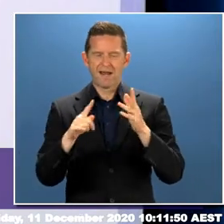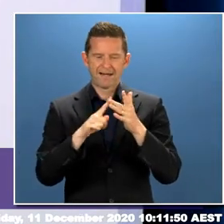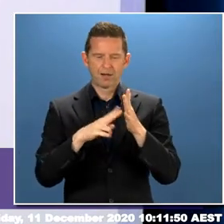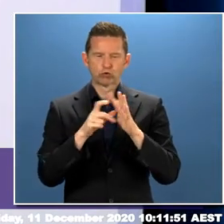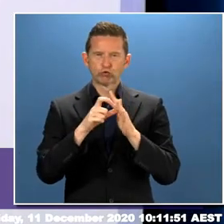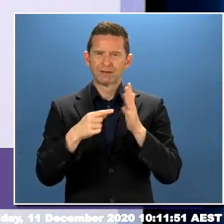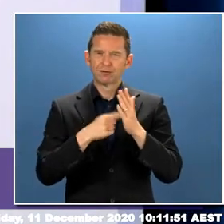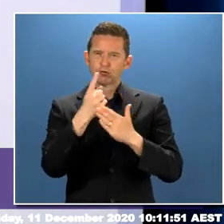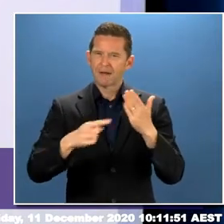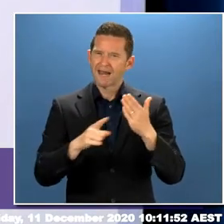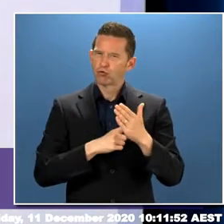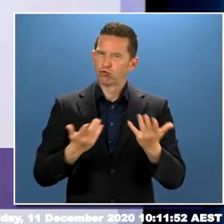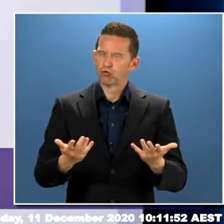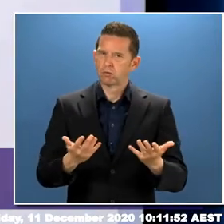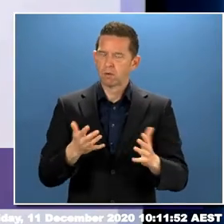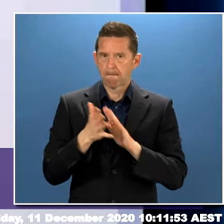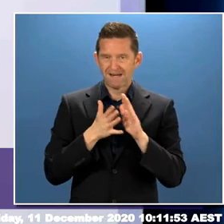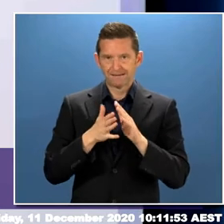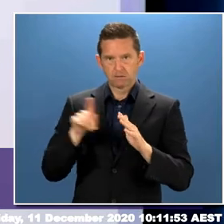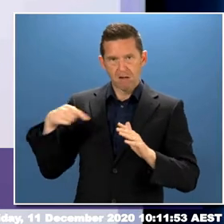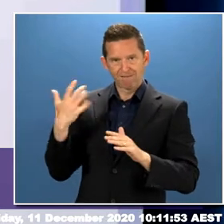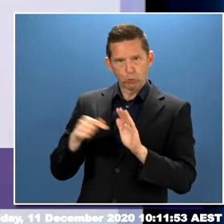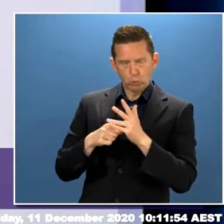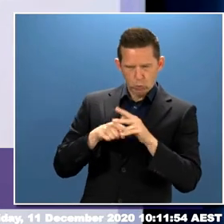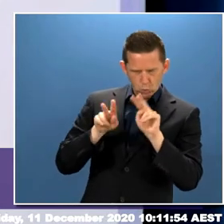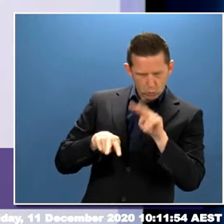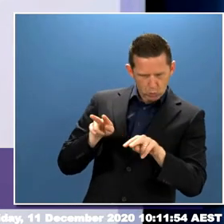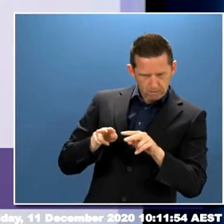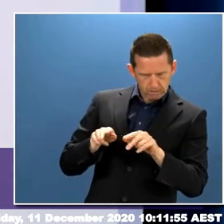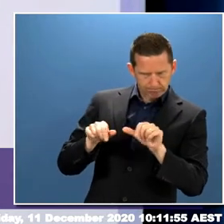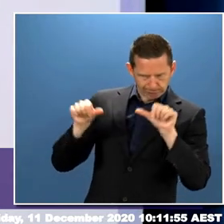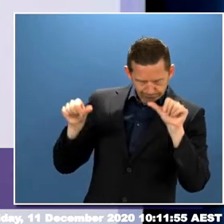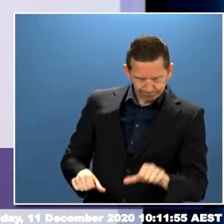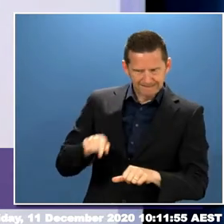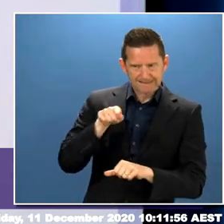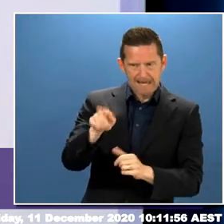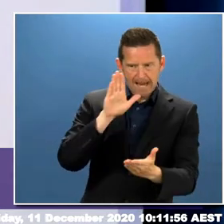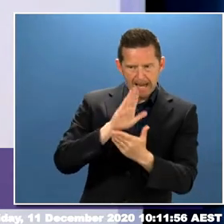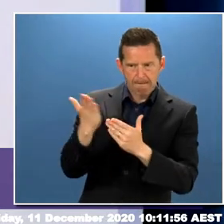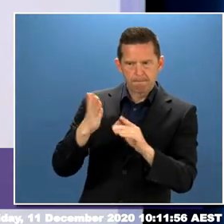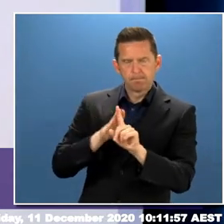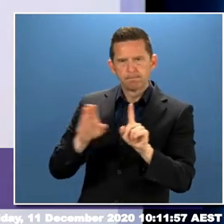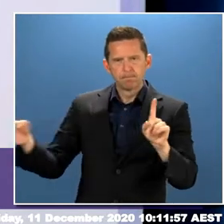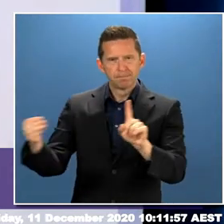Is there anything more to consider before you make a finding of indirect discrimination?